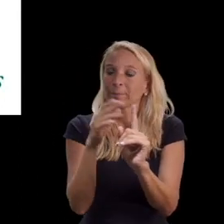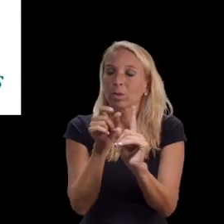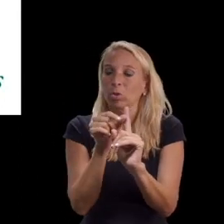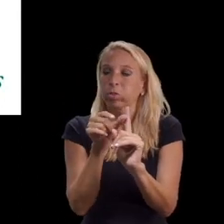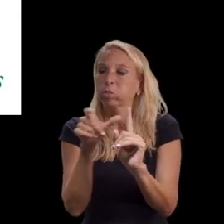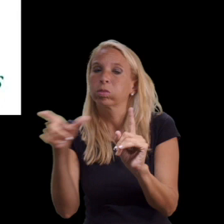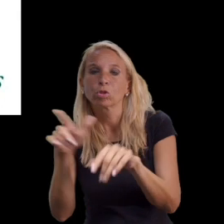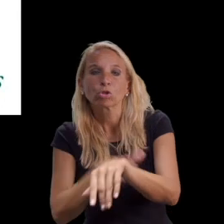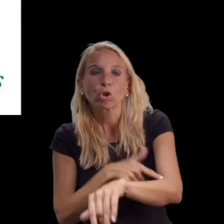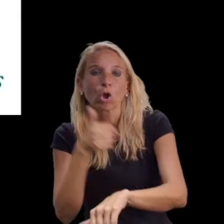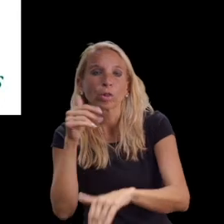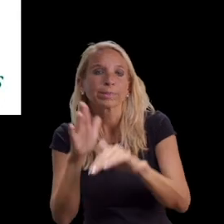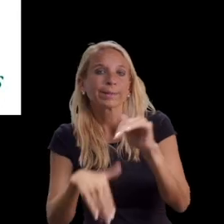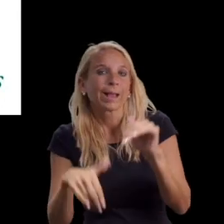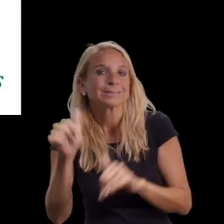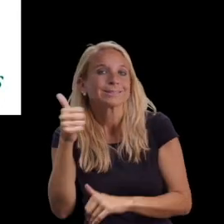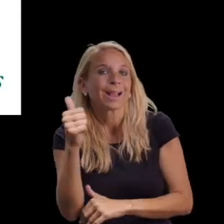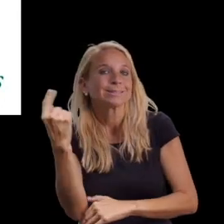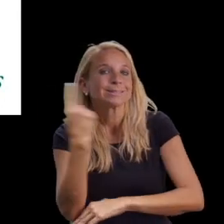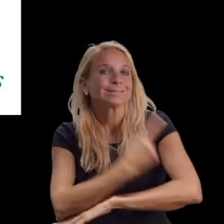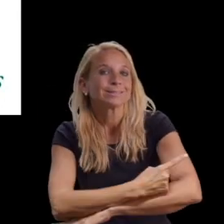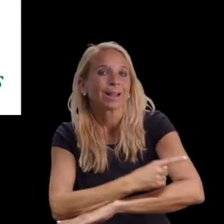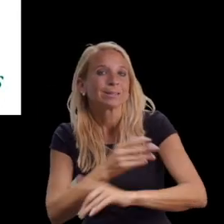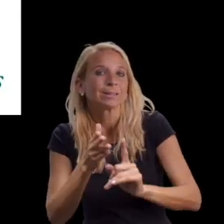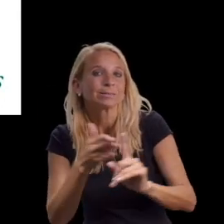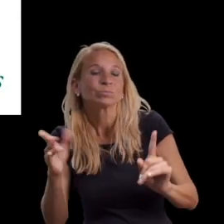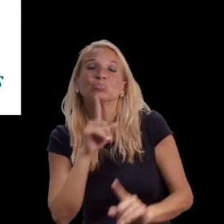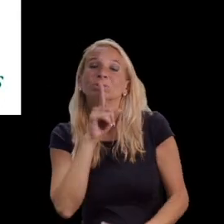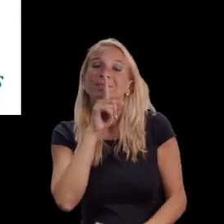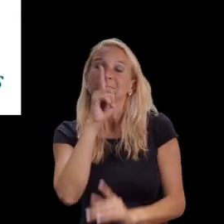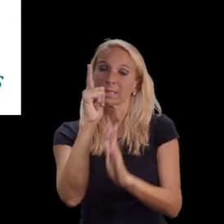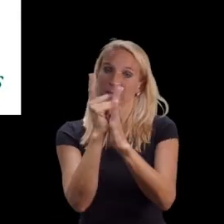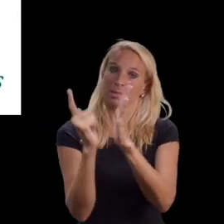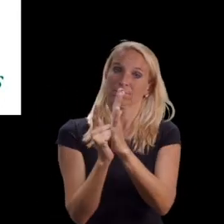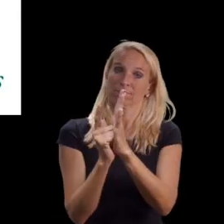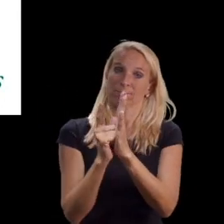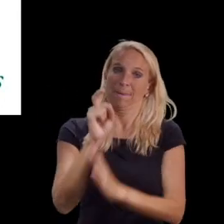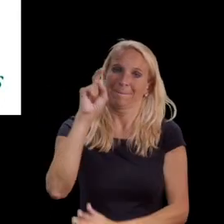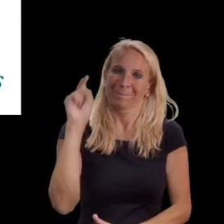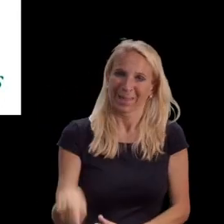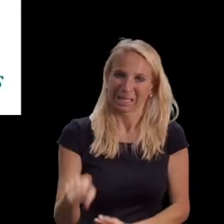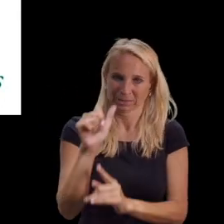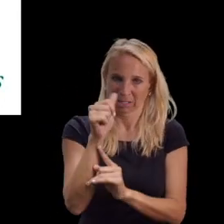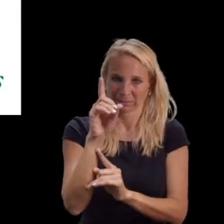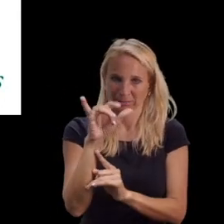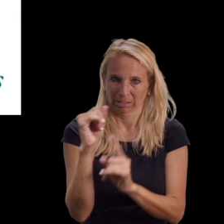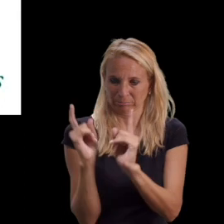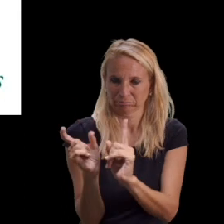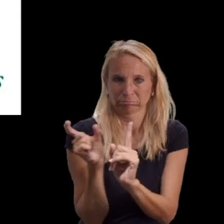could be longer than 10 days. Legally it has to be 10 days from the date that of the letter.